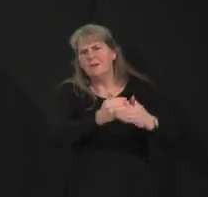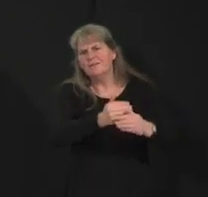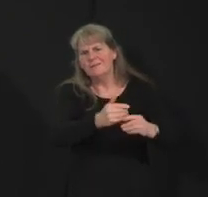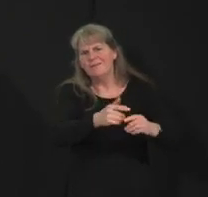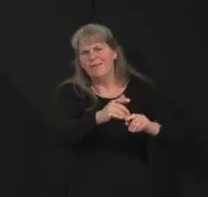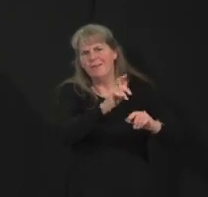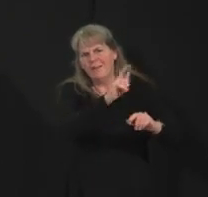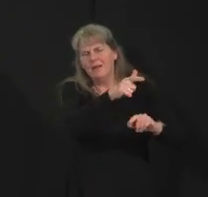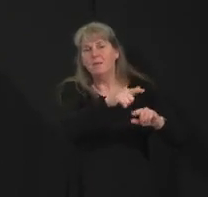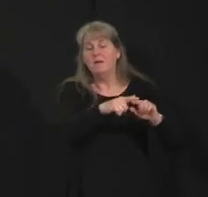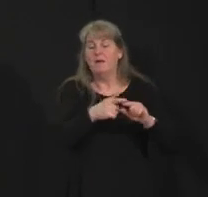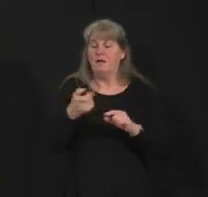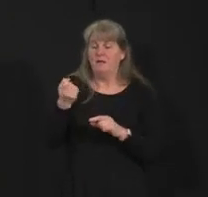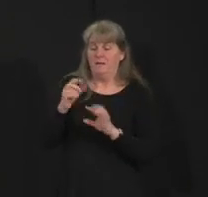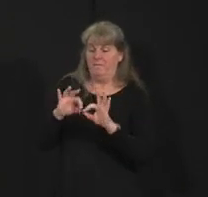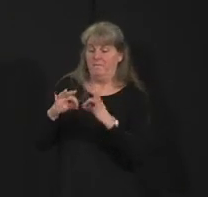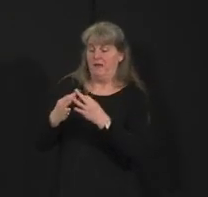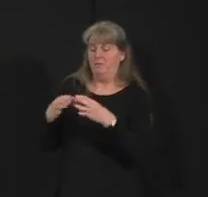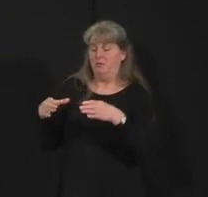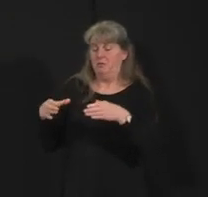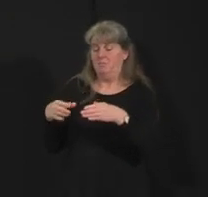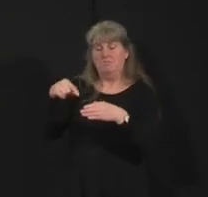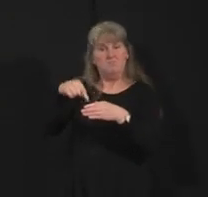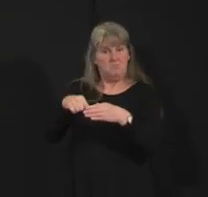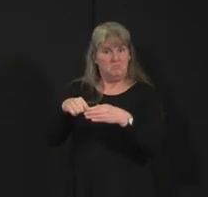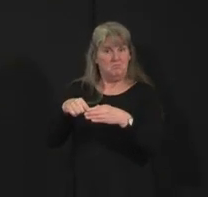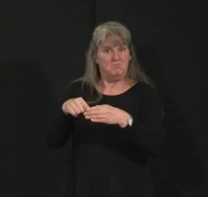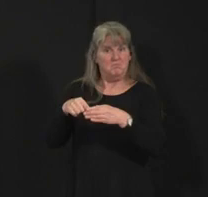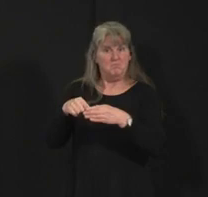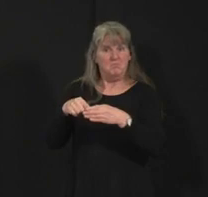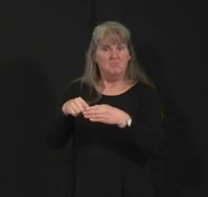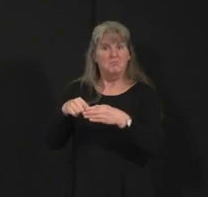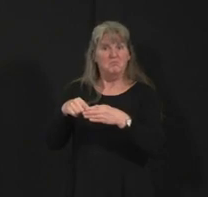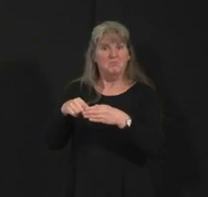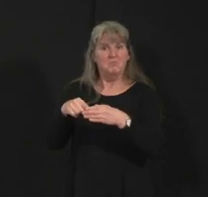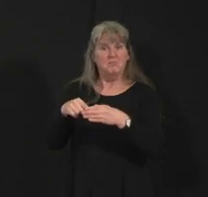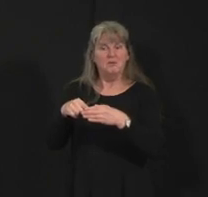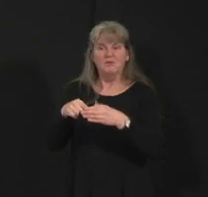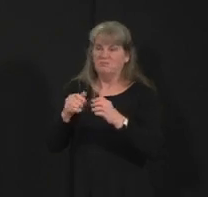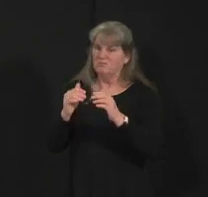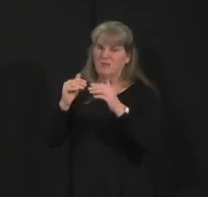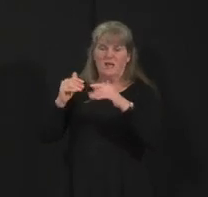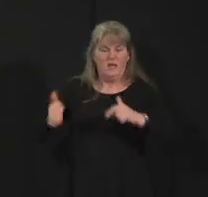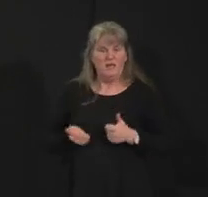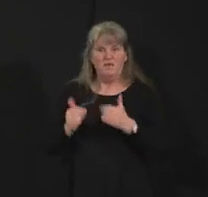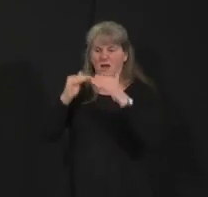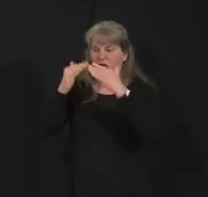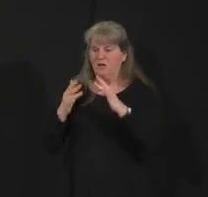However, a family unit who belongs to the same household